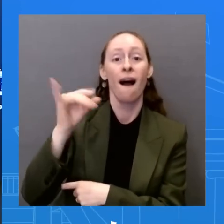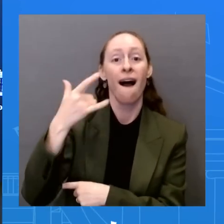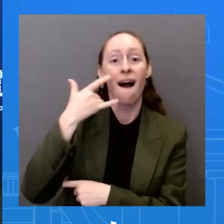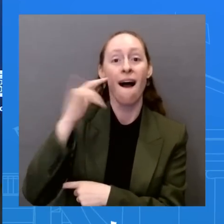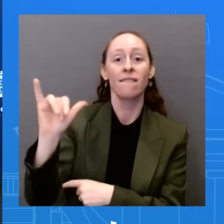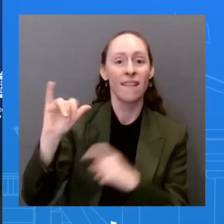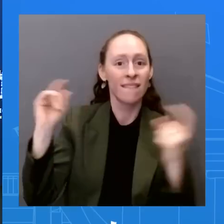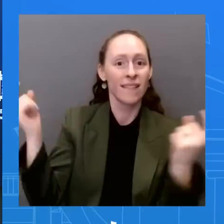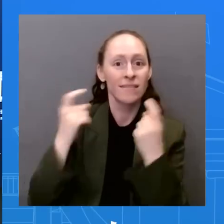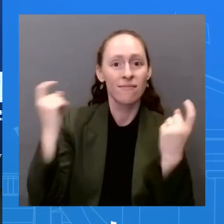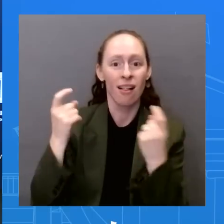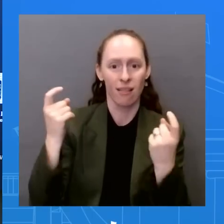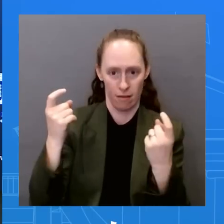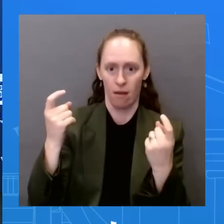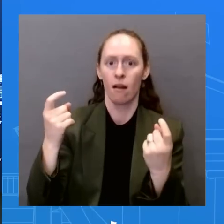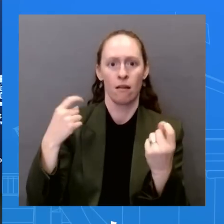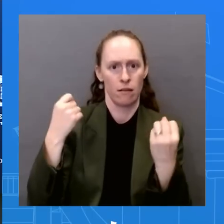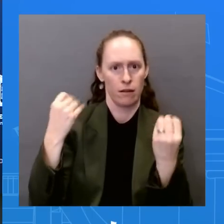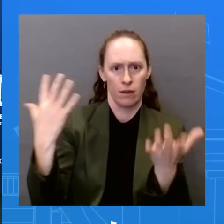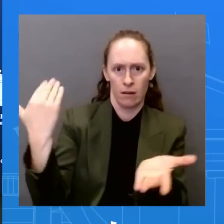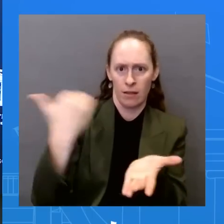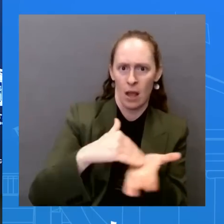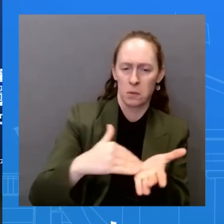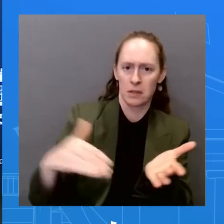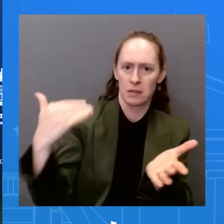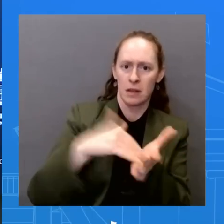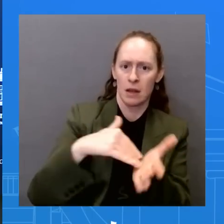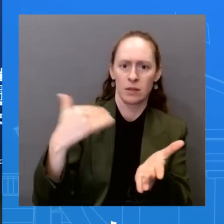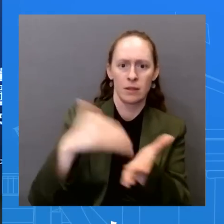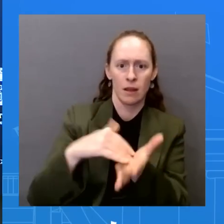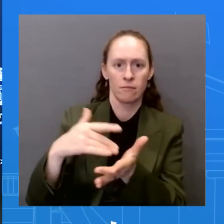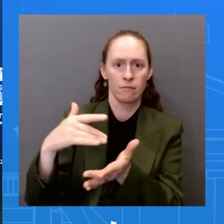And nearly 4,000 doses were administered at Black Pride in Atlanta.